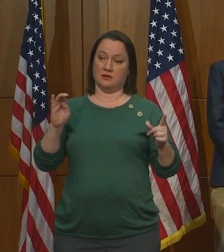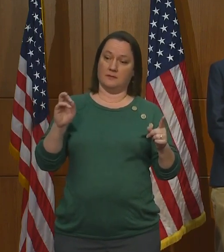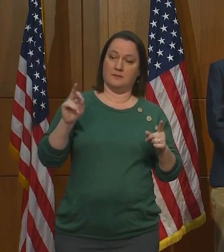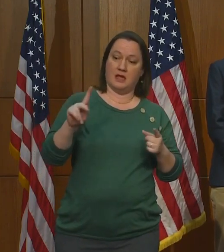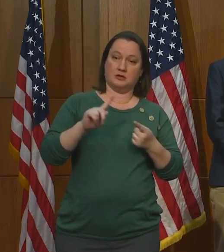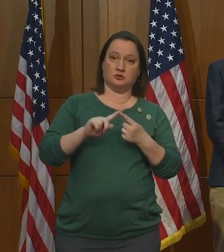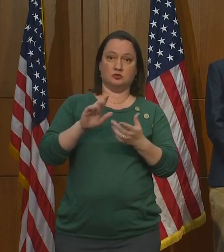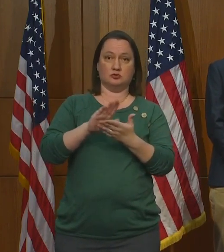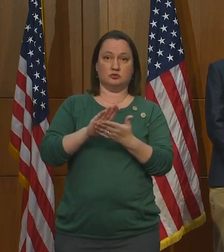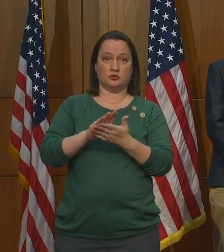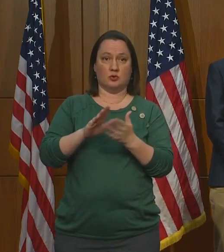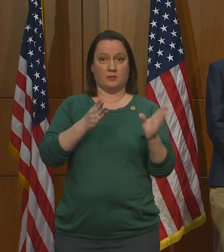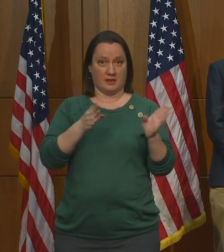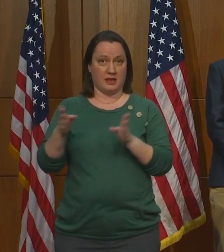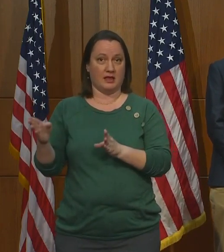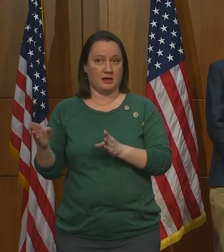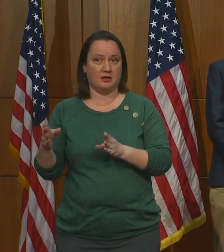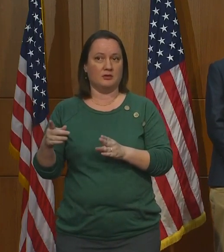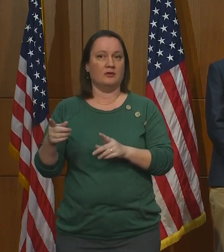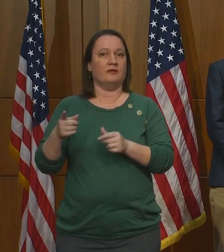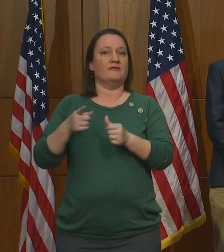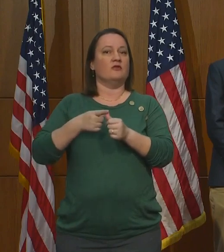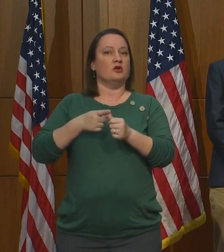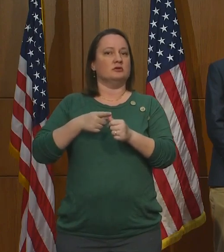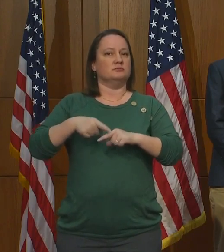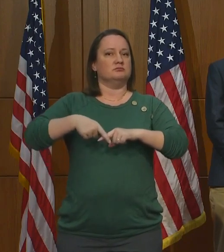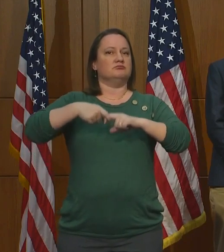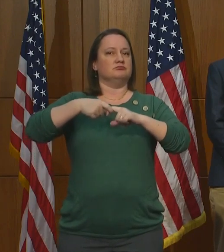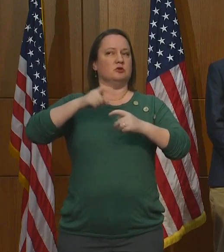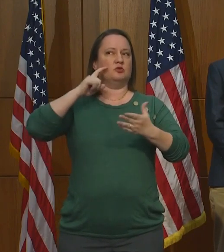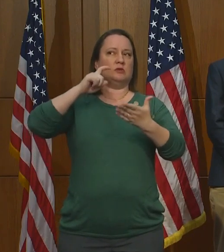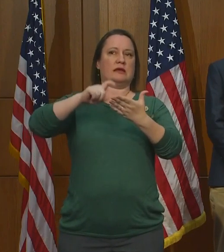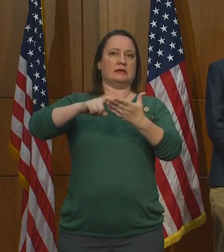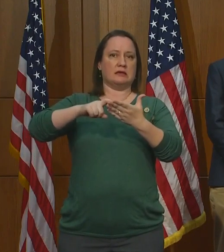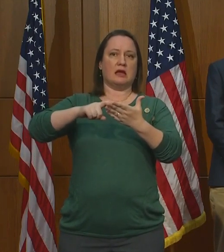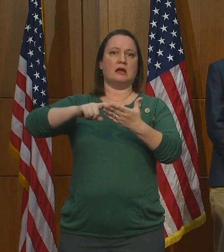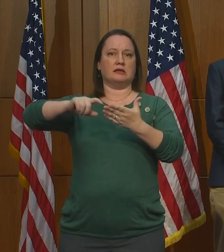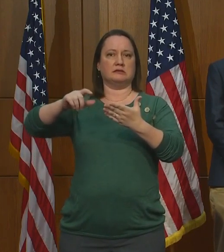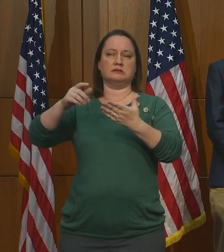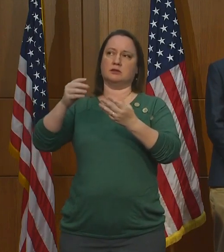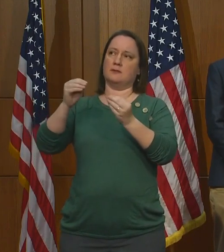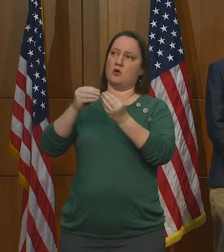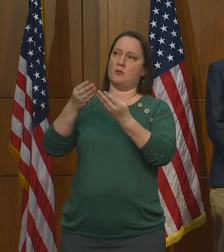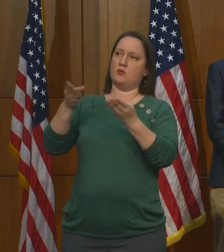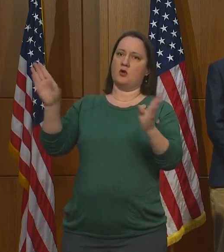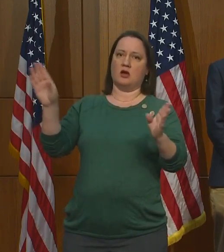ARE HERE TO ANNOUNCE VIRGINIANS RETURN TO SCHOOL PLAN I WANT TO